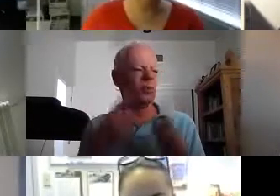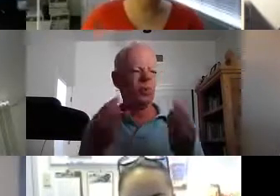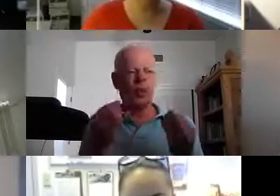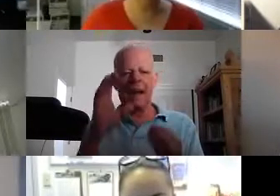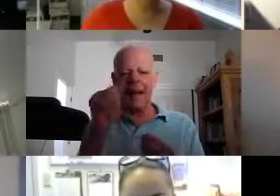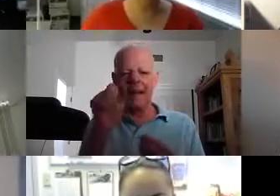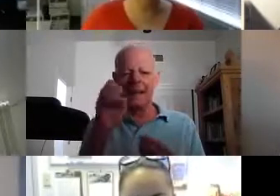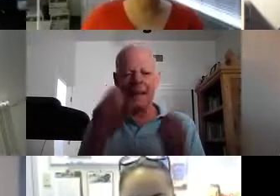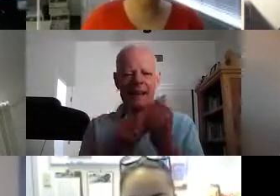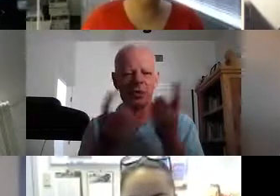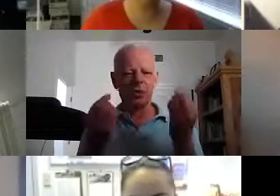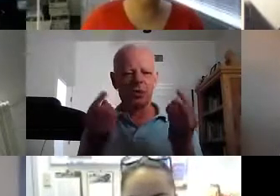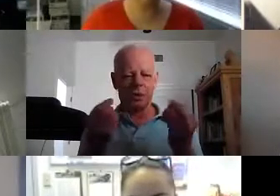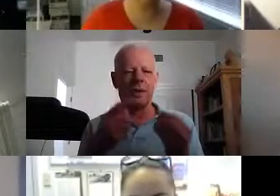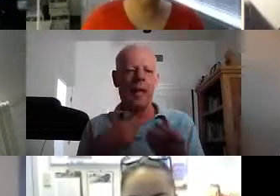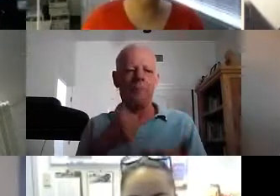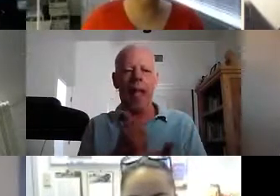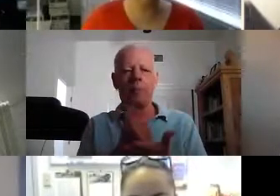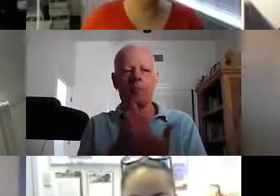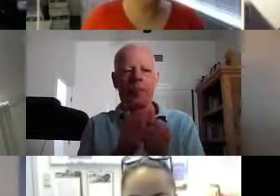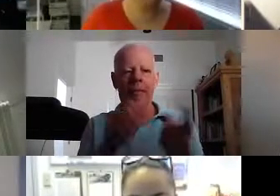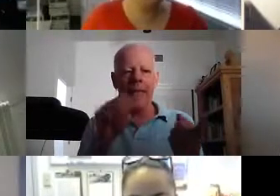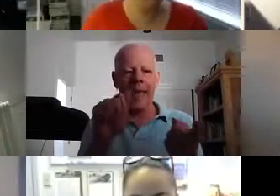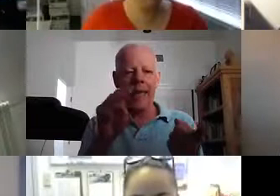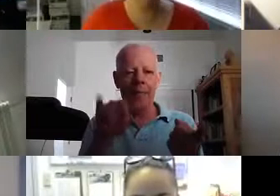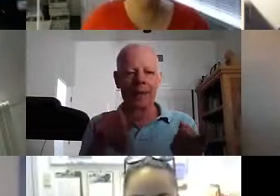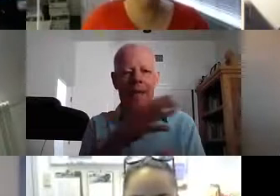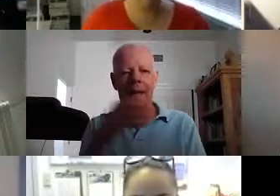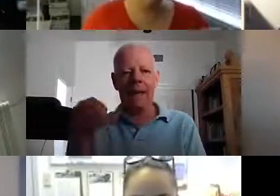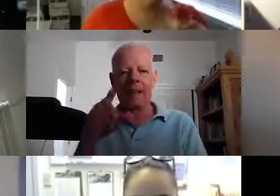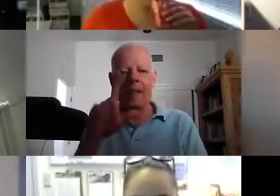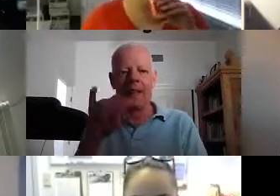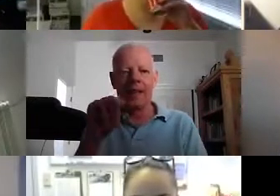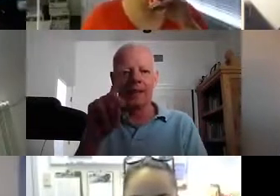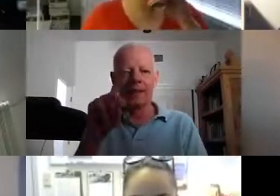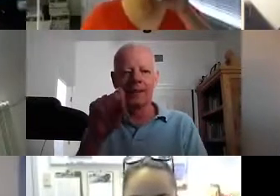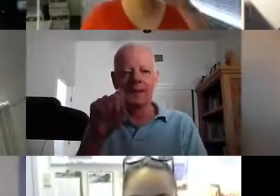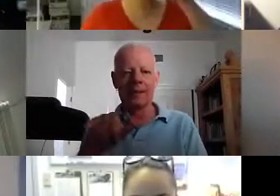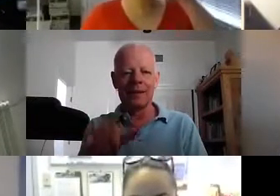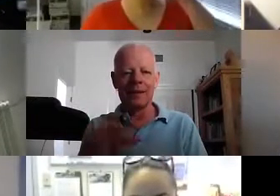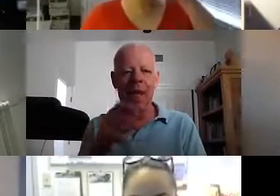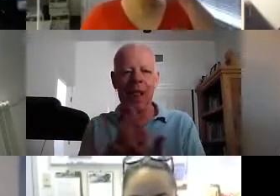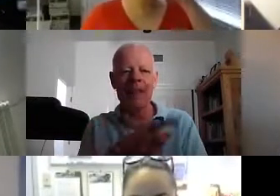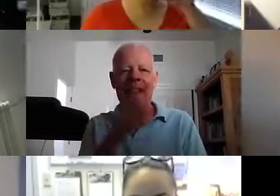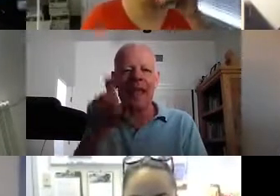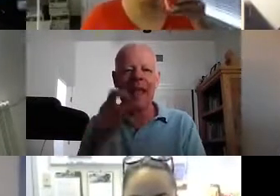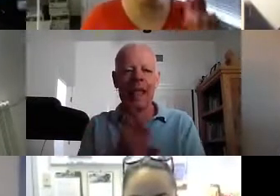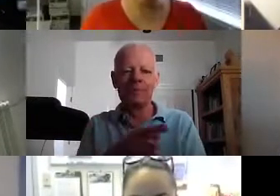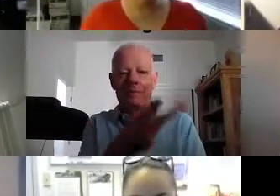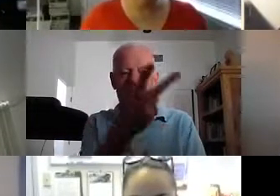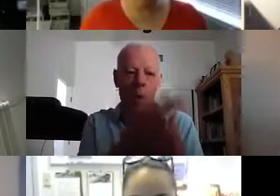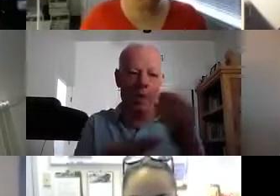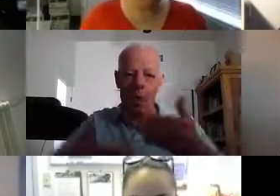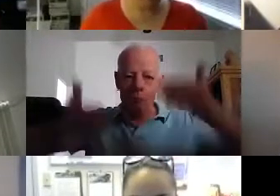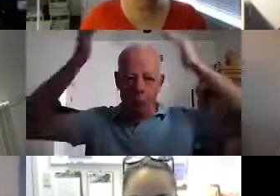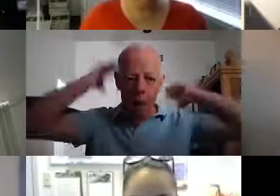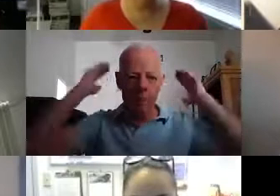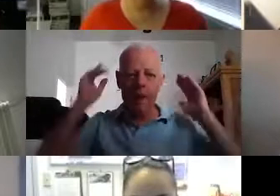My case aide duties involved working with Amy and Lindsay when they get overwhelmed with clients.